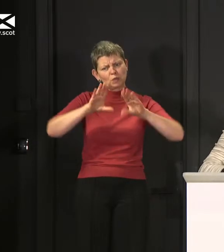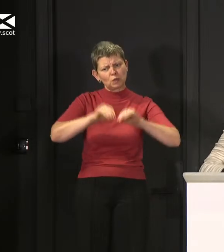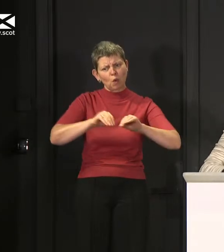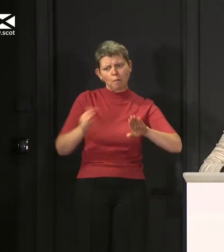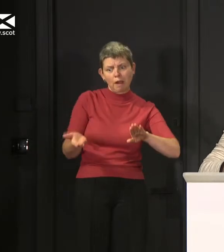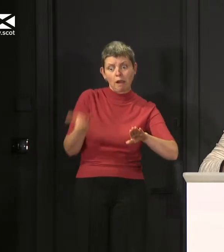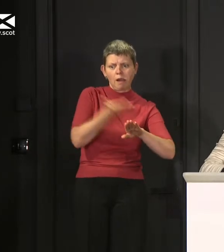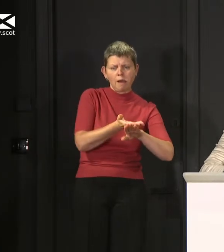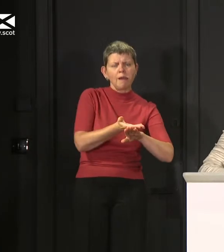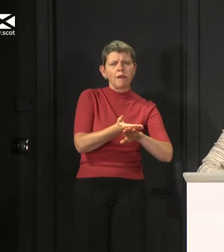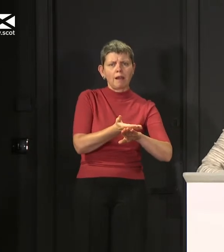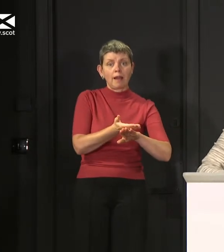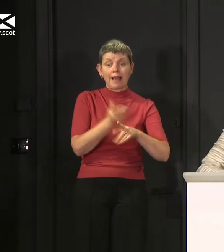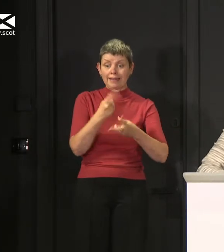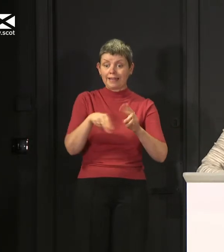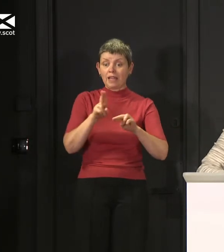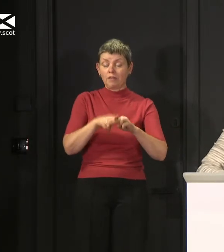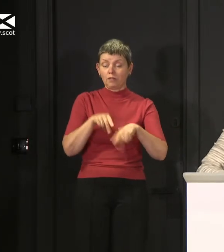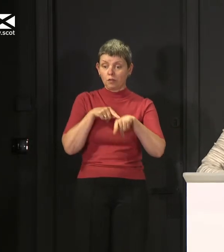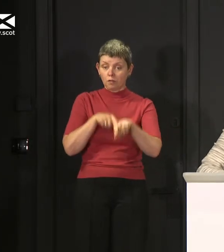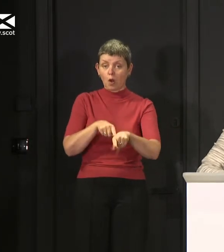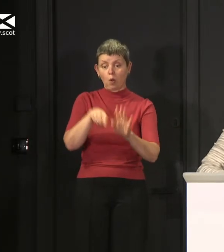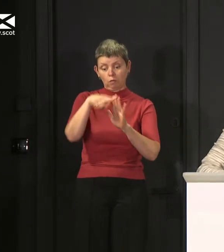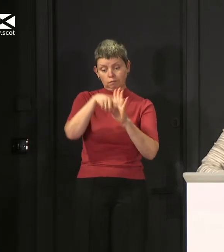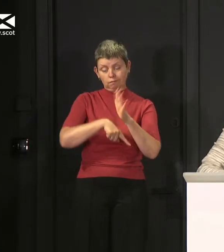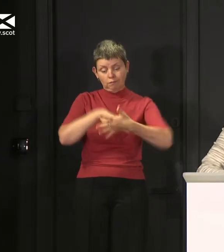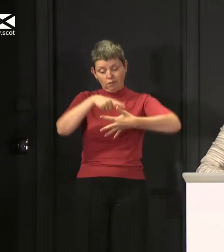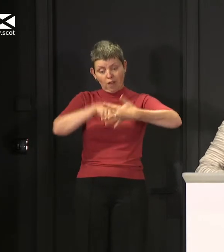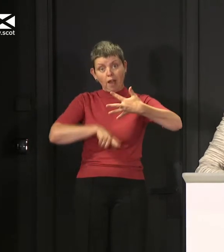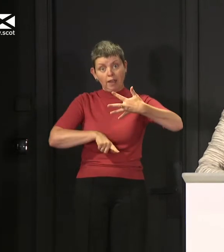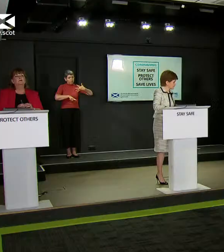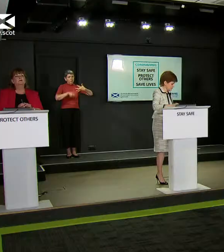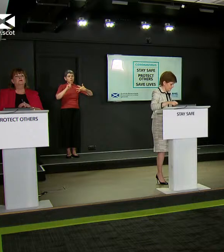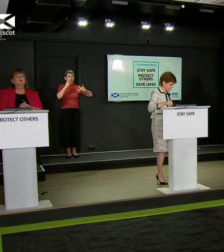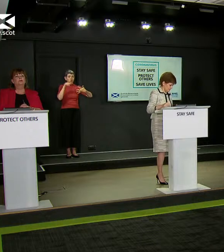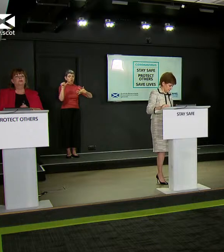we do if we follow the advice in the FACTS campaign.